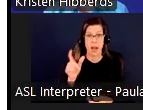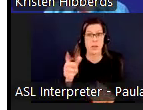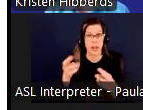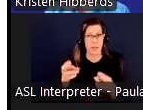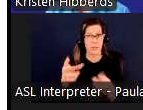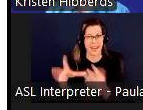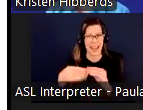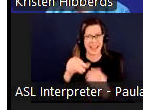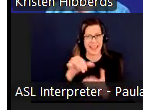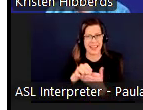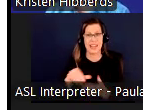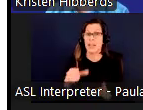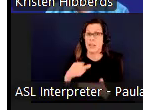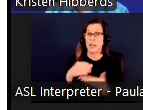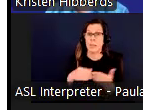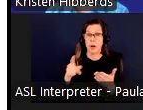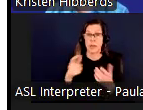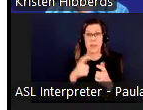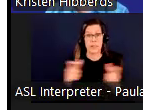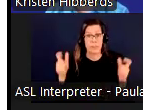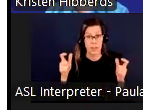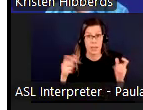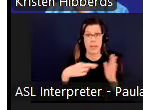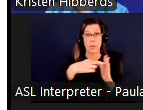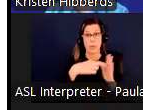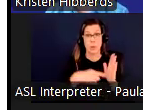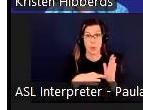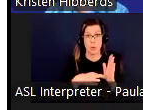Well, part of this big rule rewrite will also